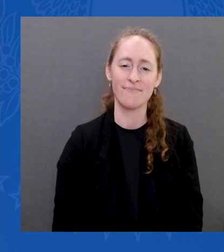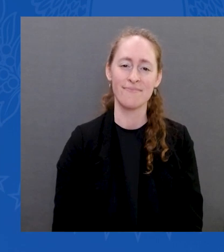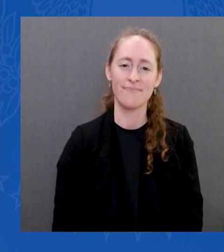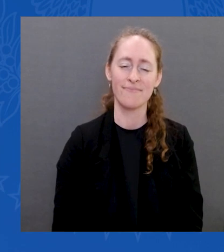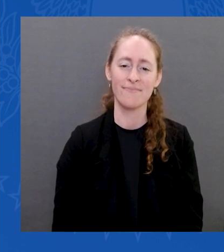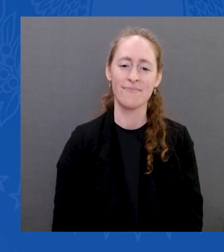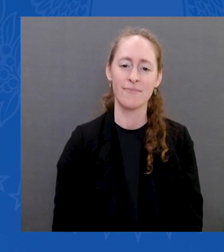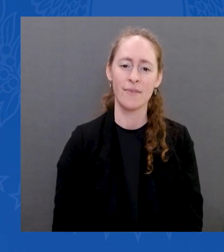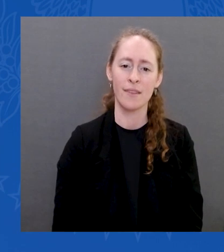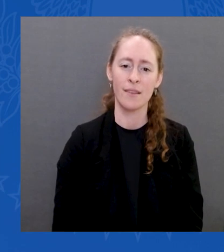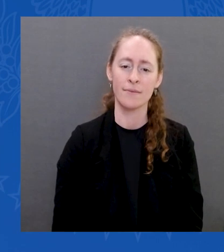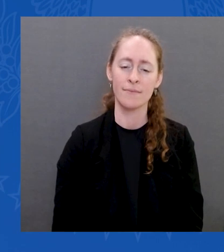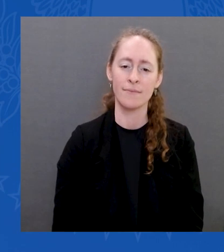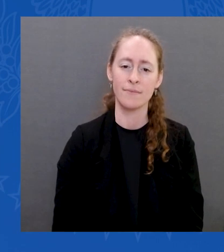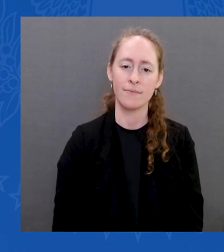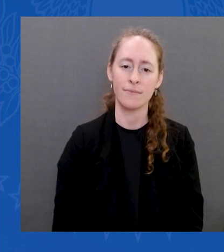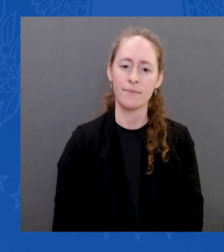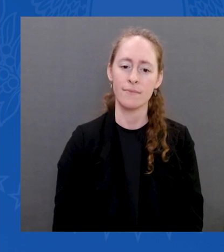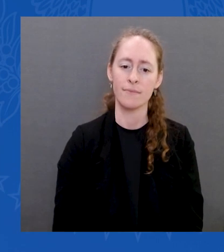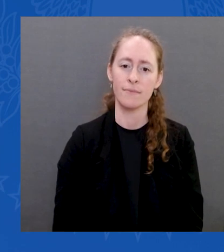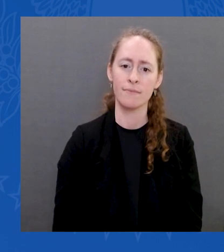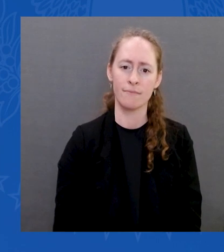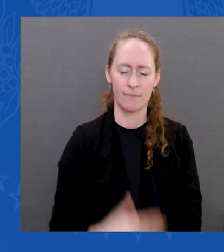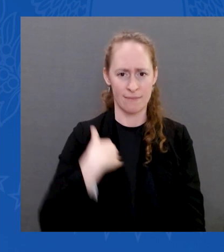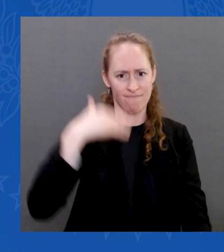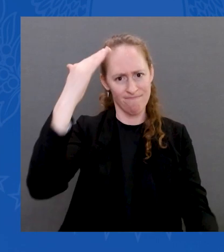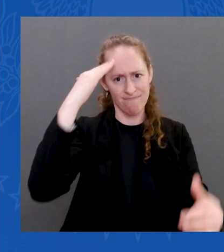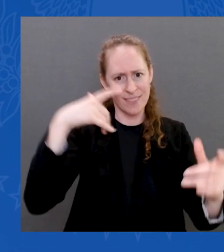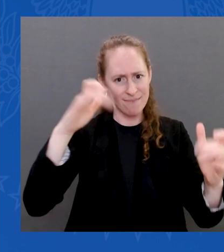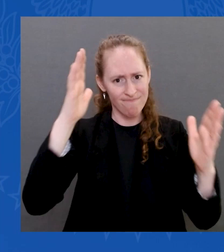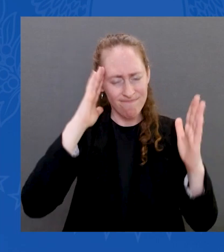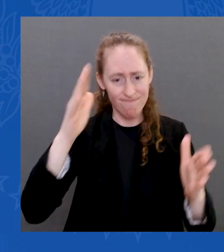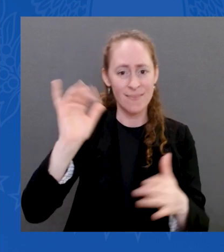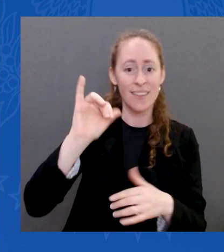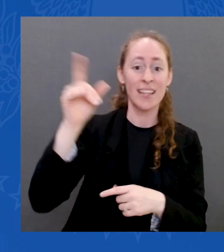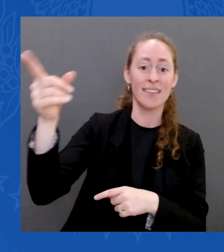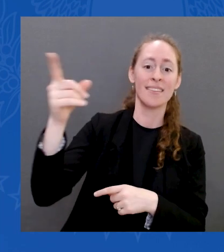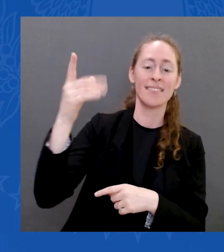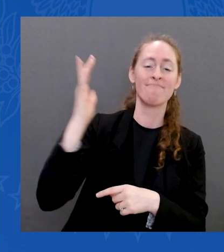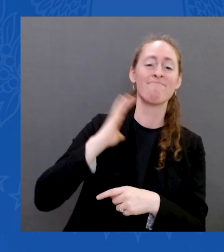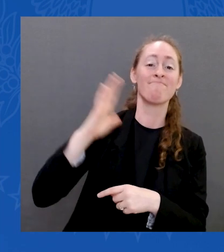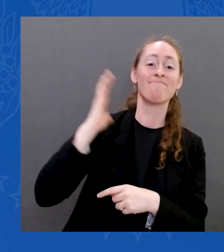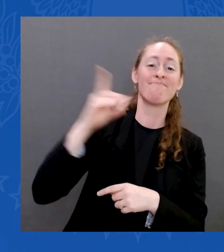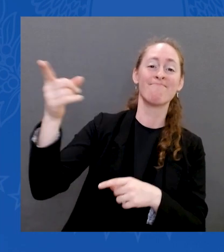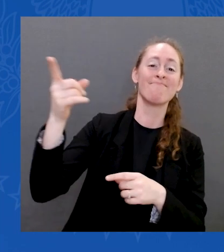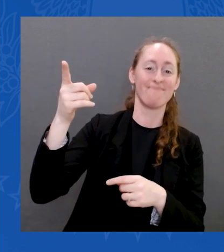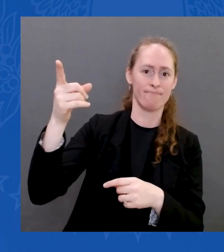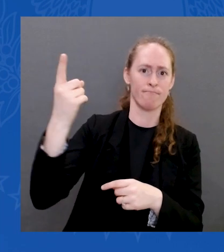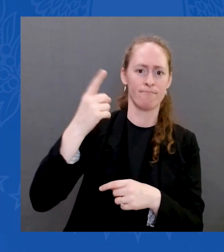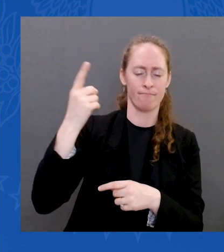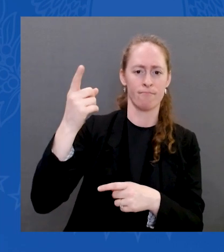which I know Senator Cardona has been doing. And we should stand up for you. We should have your back.